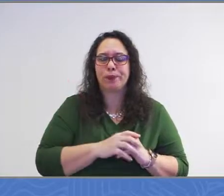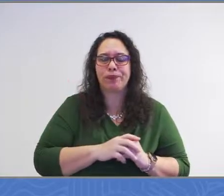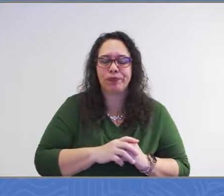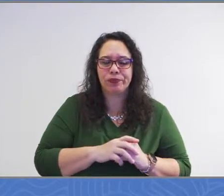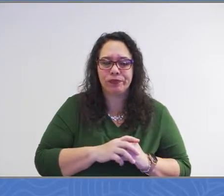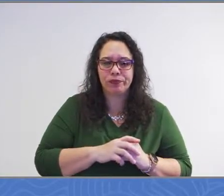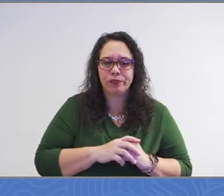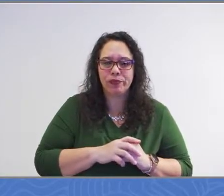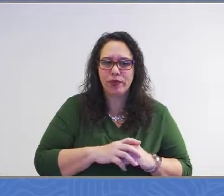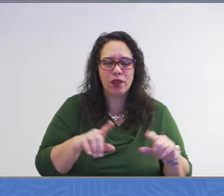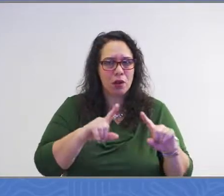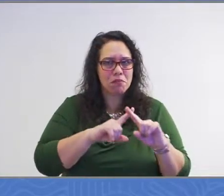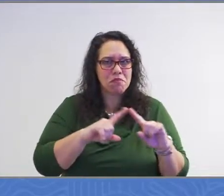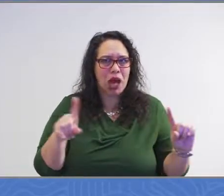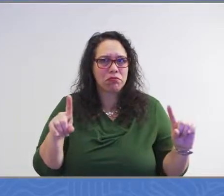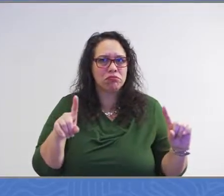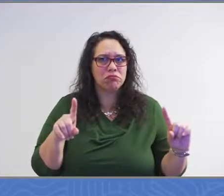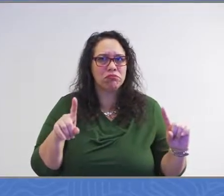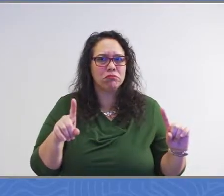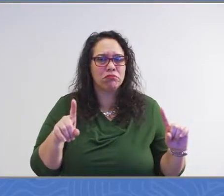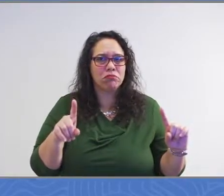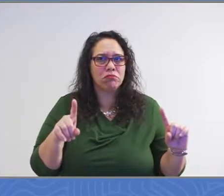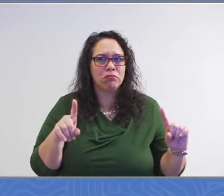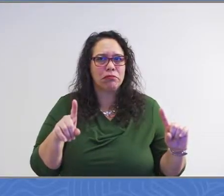Yet I did so with hesitancy